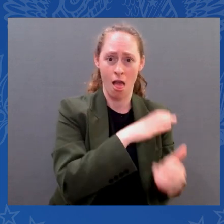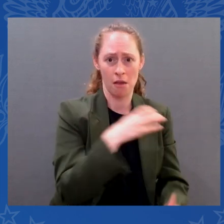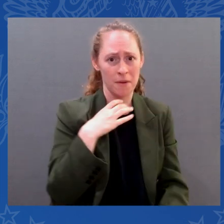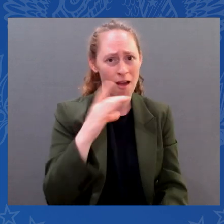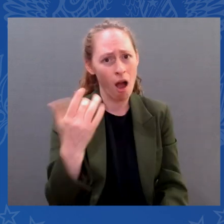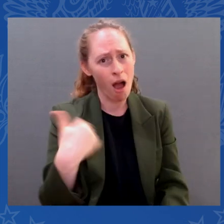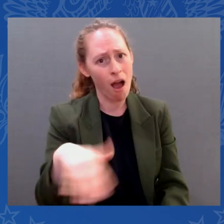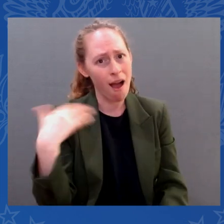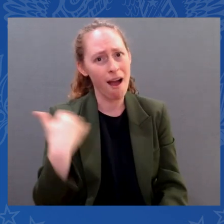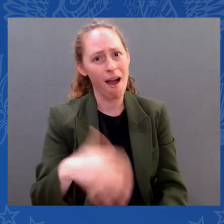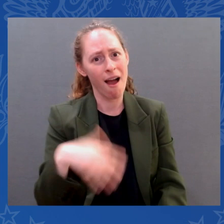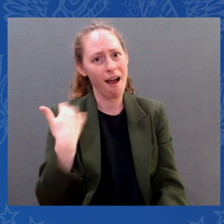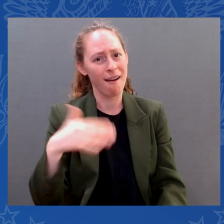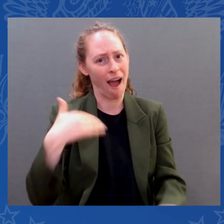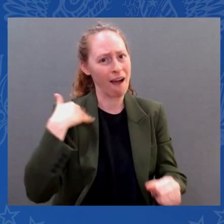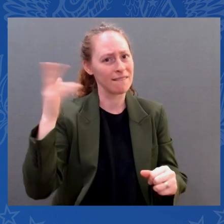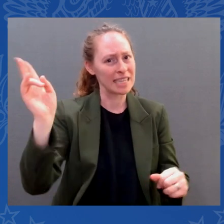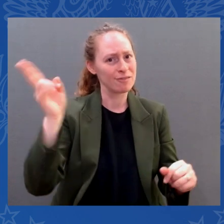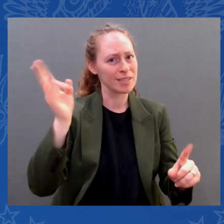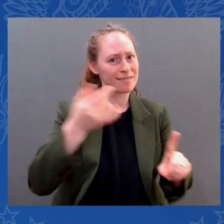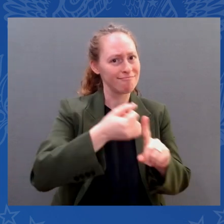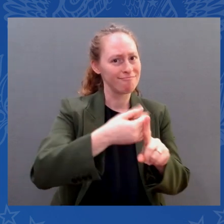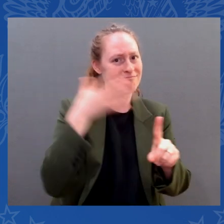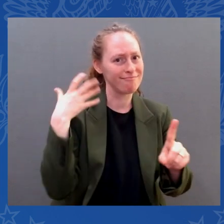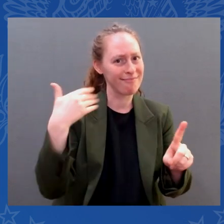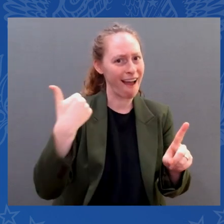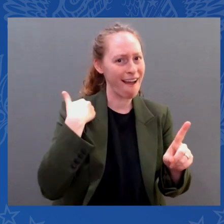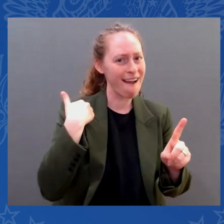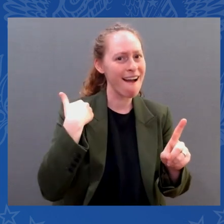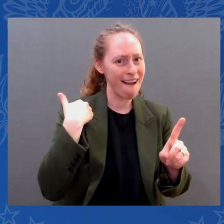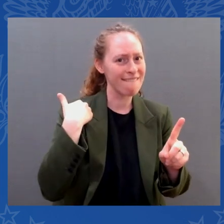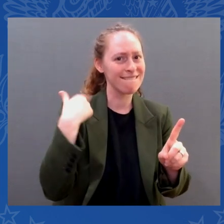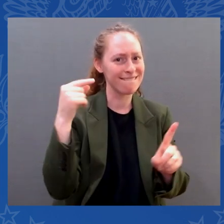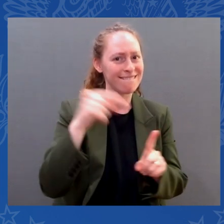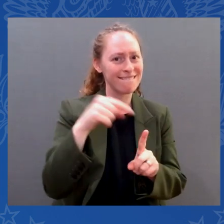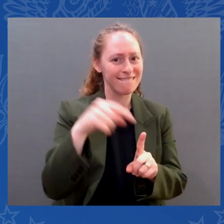Pacific Islanders have literally shaped the history and the contours of this country.